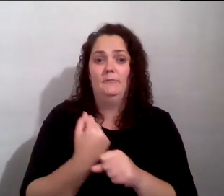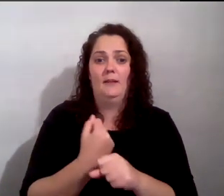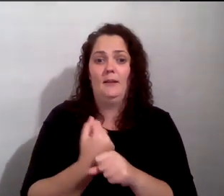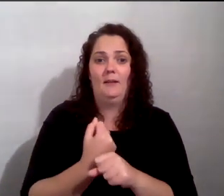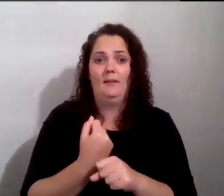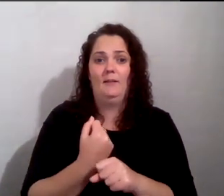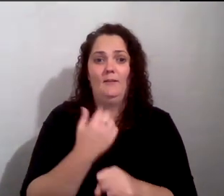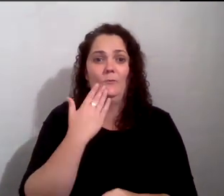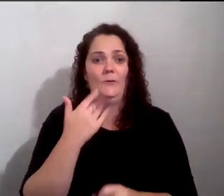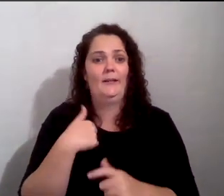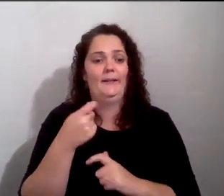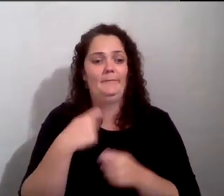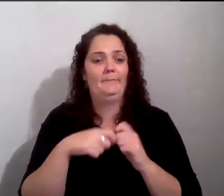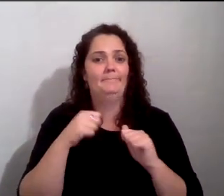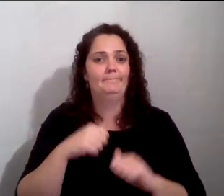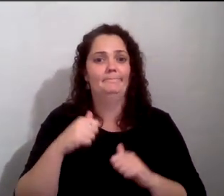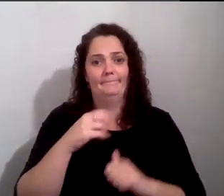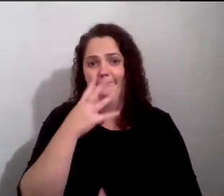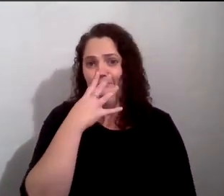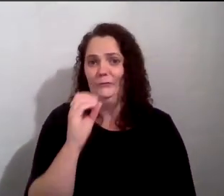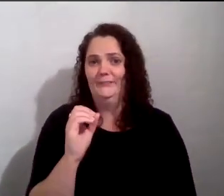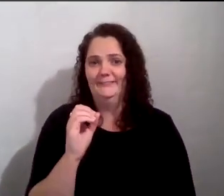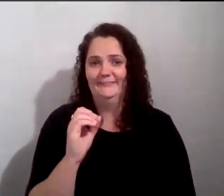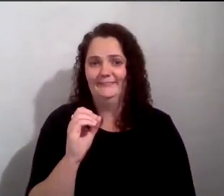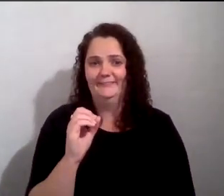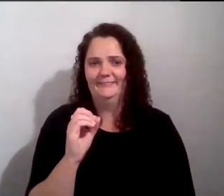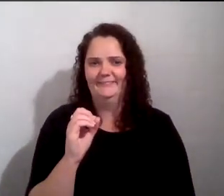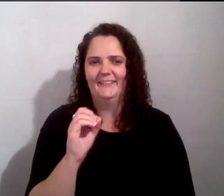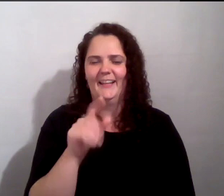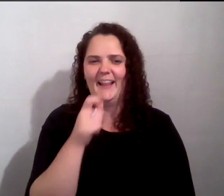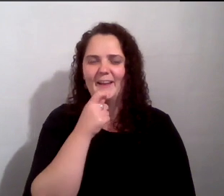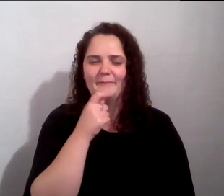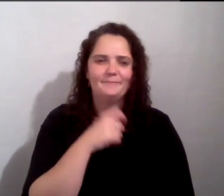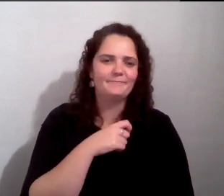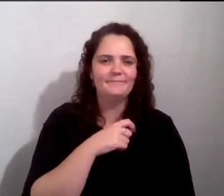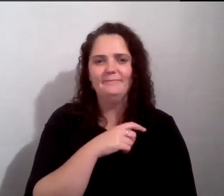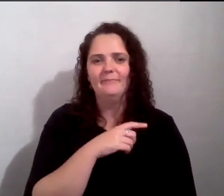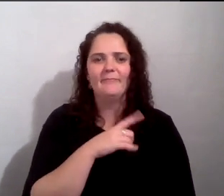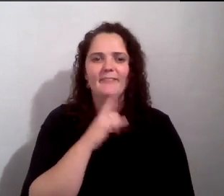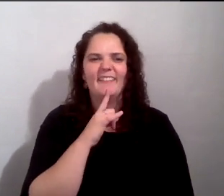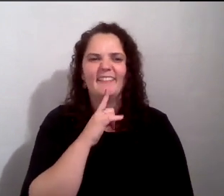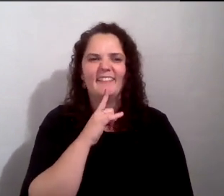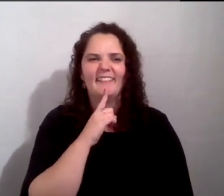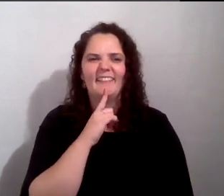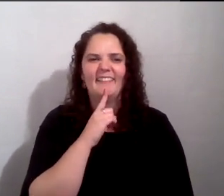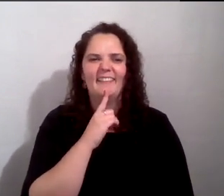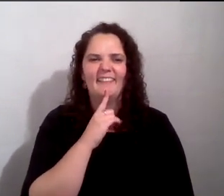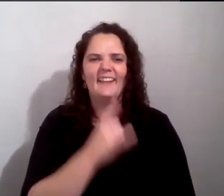self-portraits and this is the one that I made on the year of my 40th birthday and it's a little bit sarcastic and a